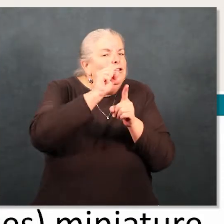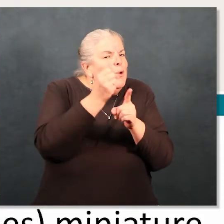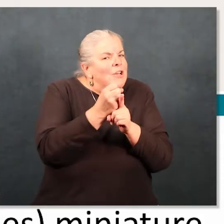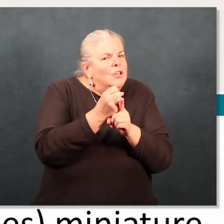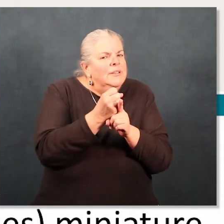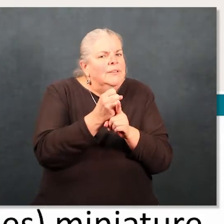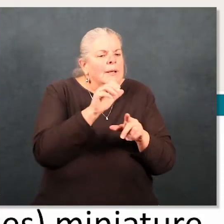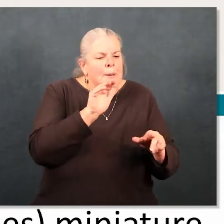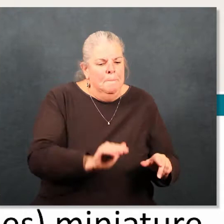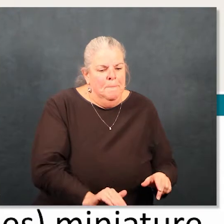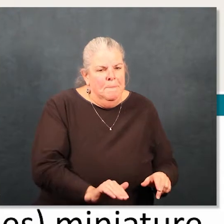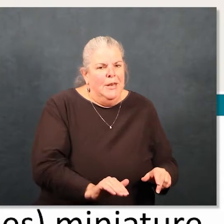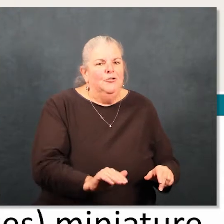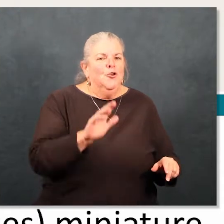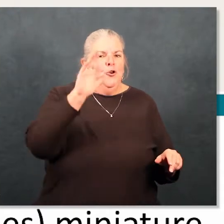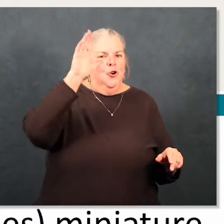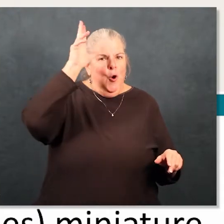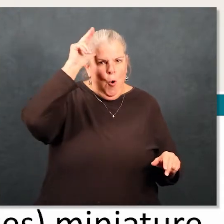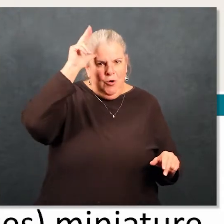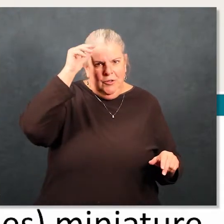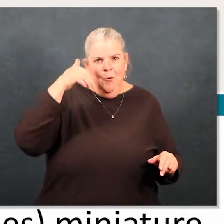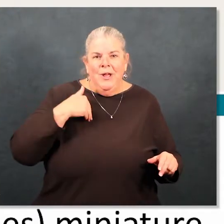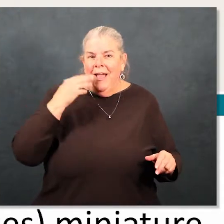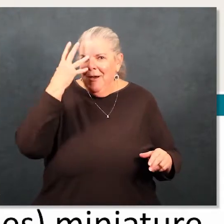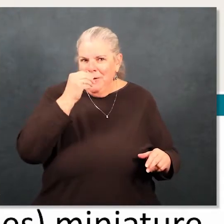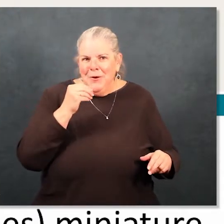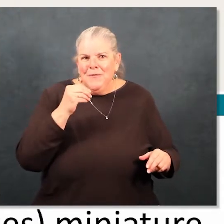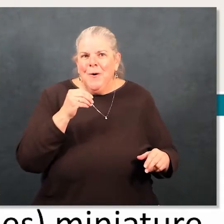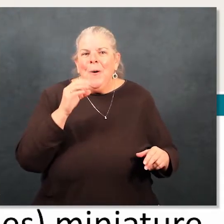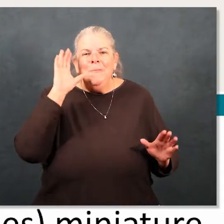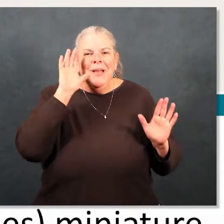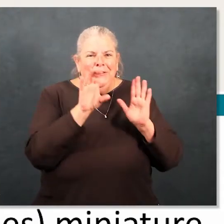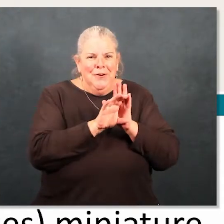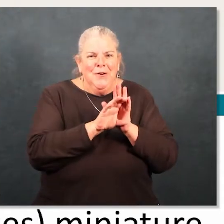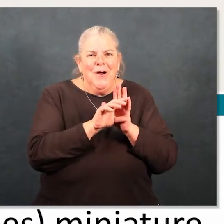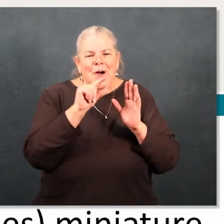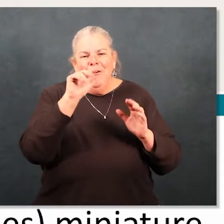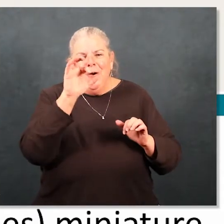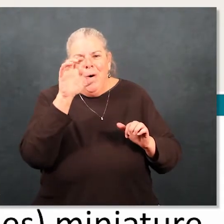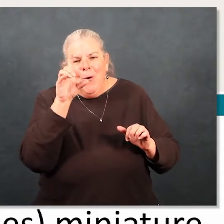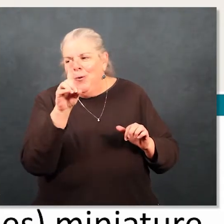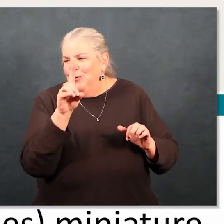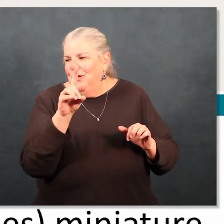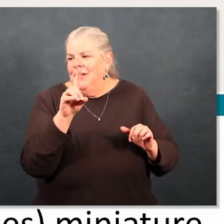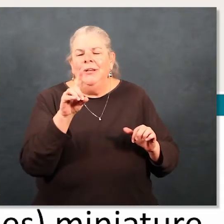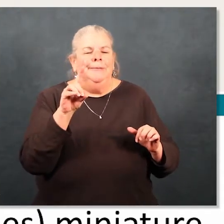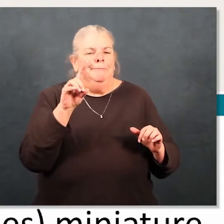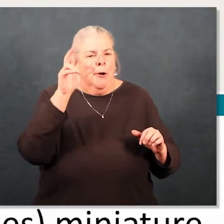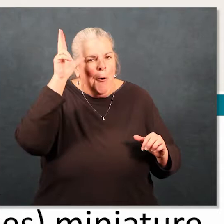And we've got a beautiful golden horse on this slide with, with a blonde mane, kind of reminding us